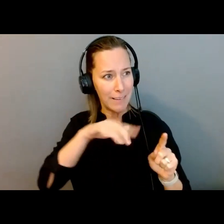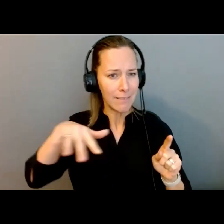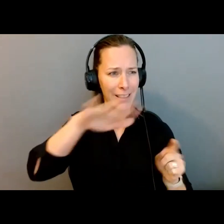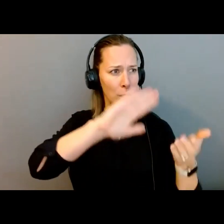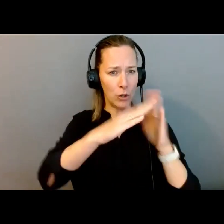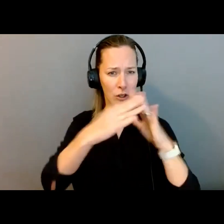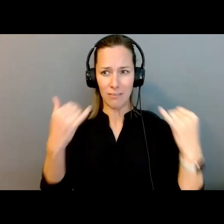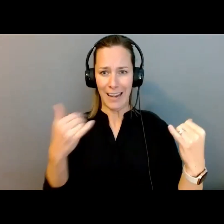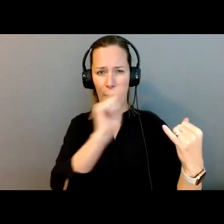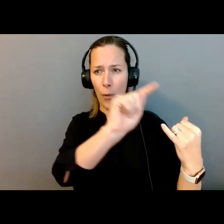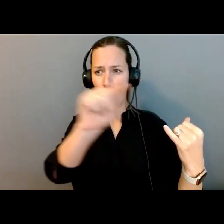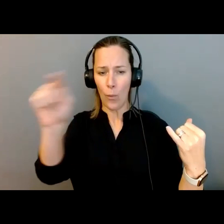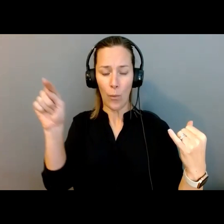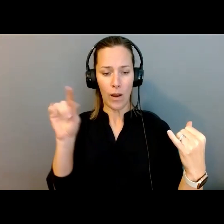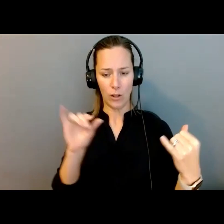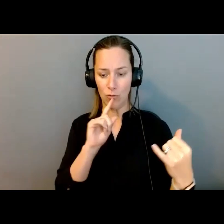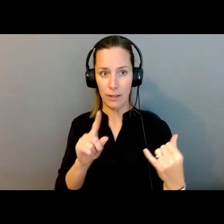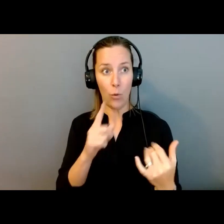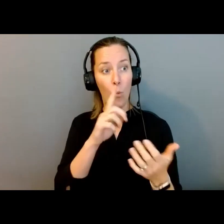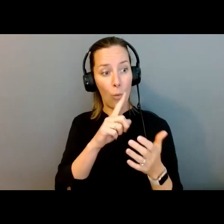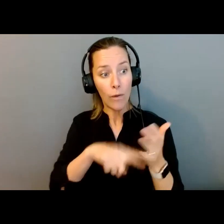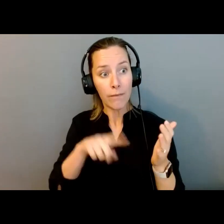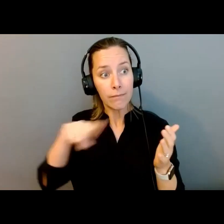and most pressing needs of disability populations.